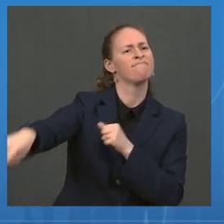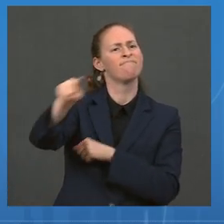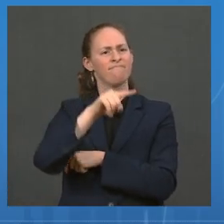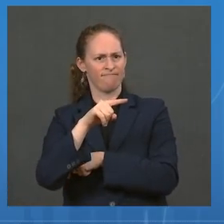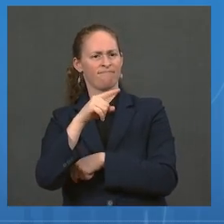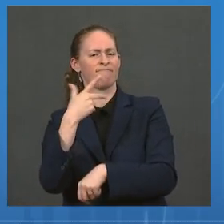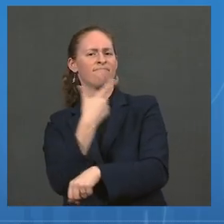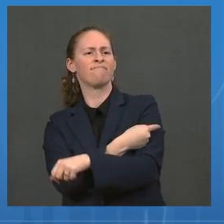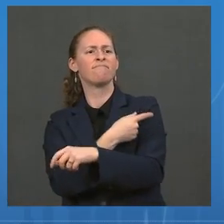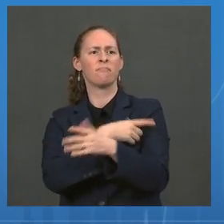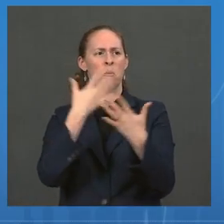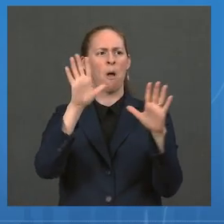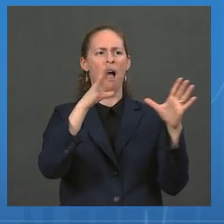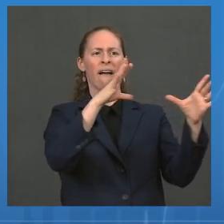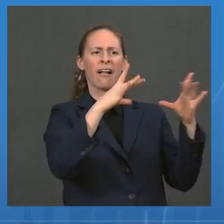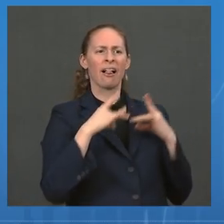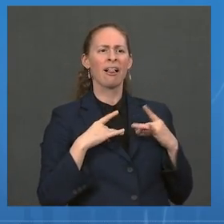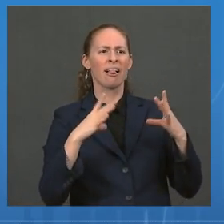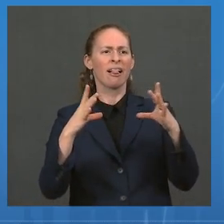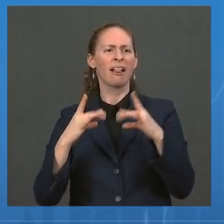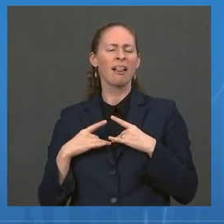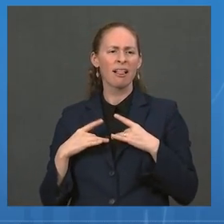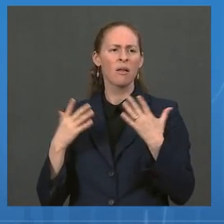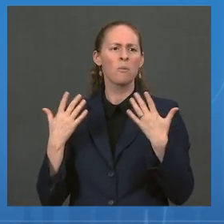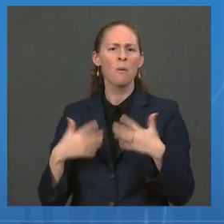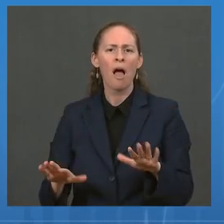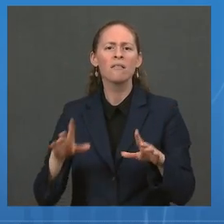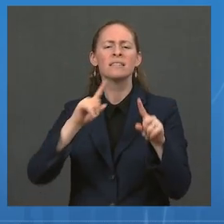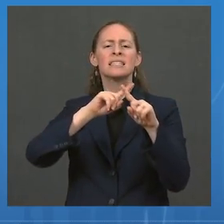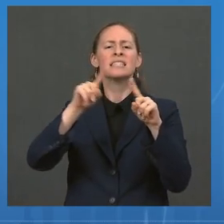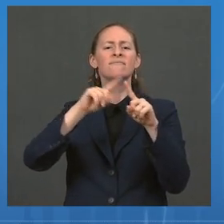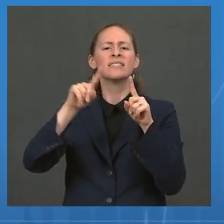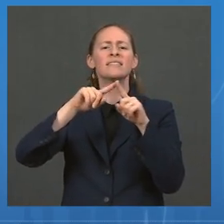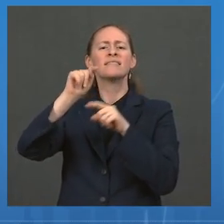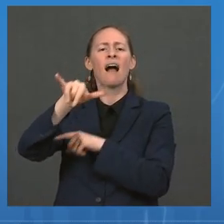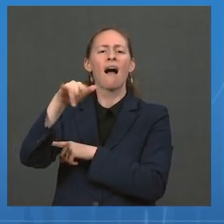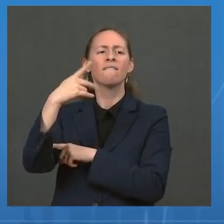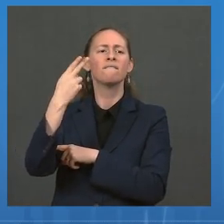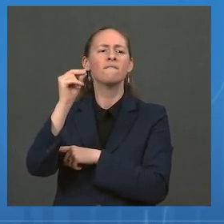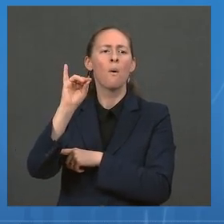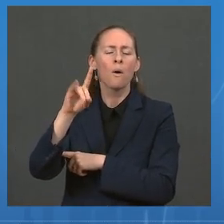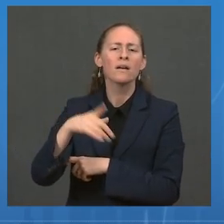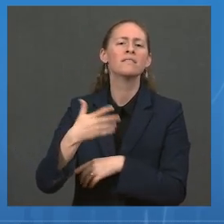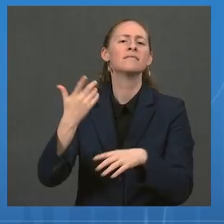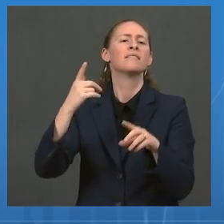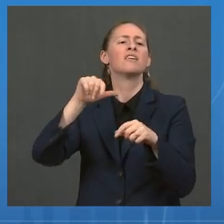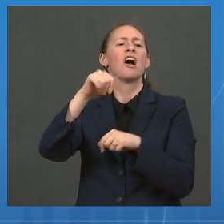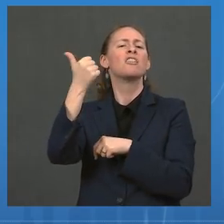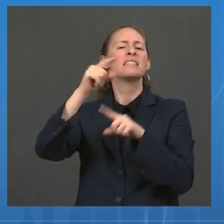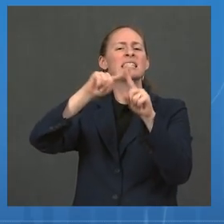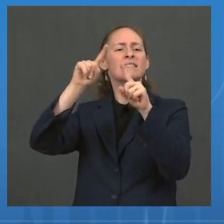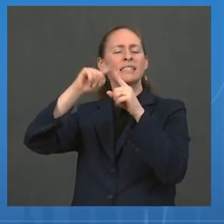including typhoid, tetanus, and yellow fever. For years, our doctors and nurses, including me,